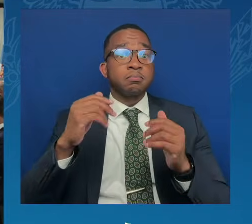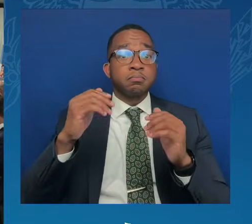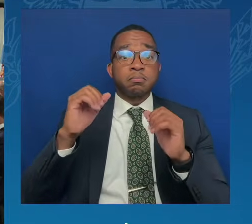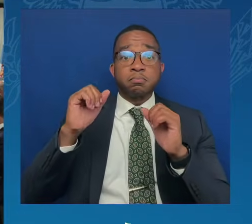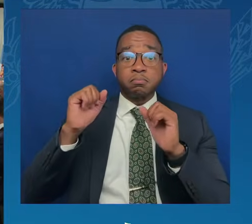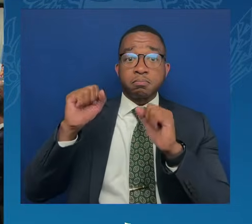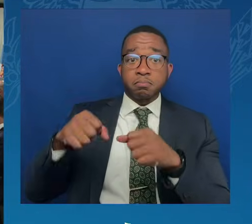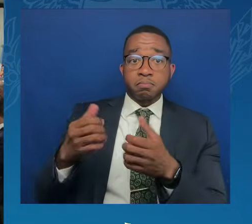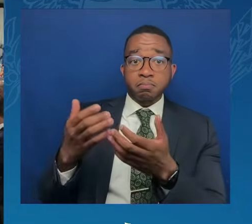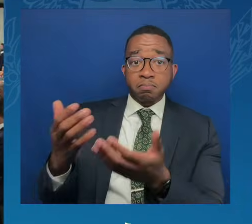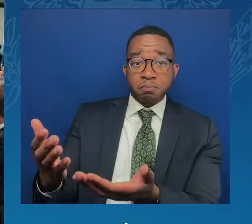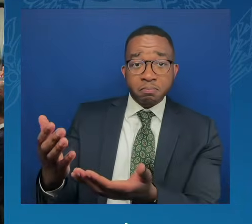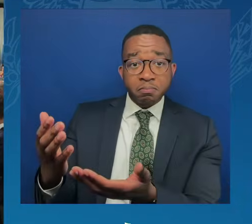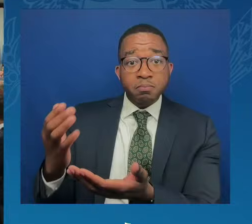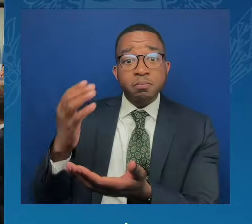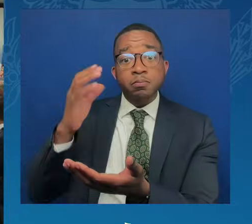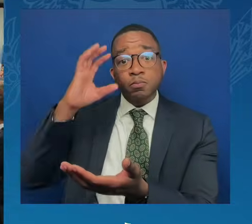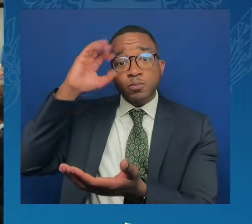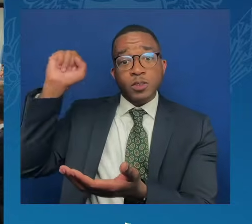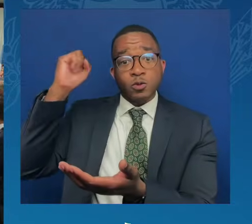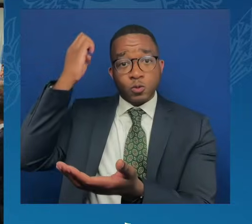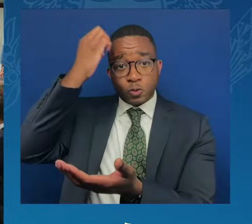Ursula von der Leyen, to give her address?